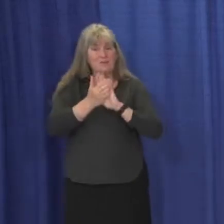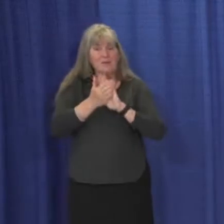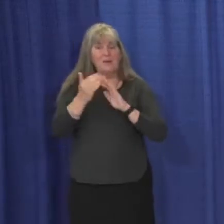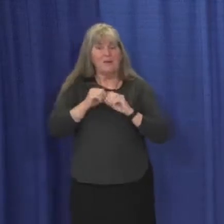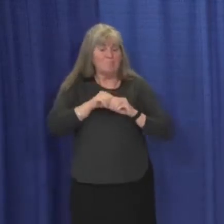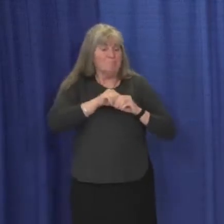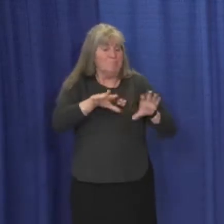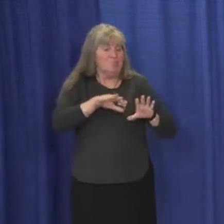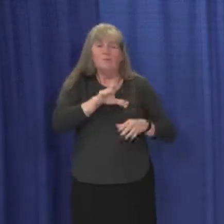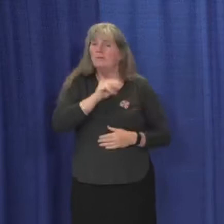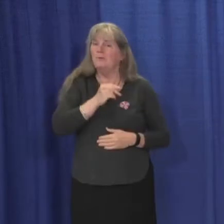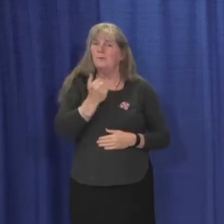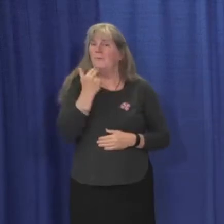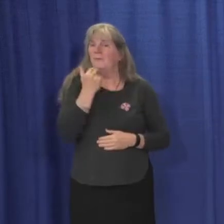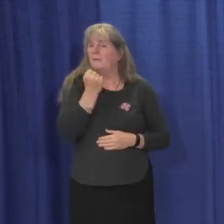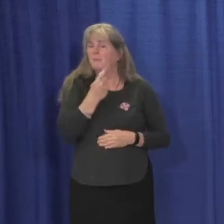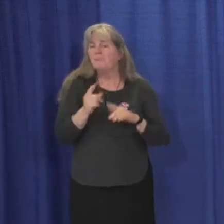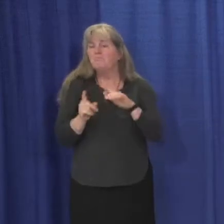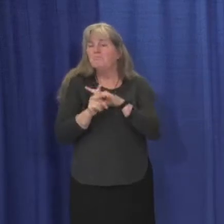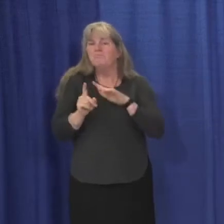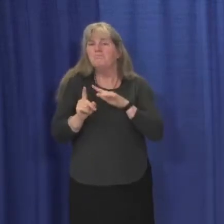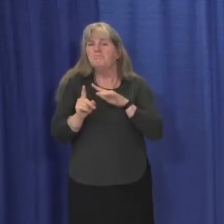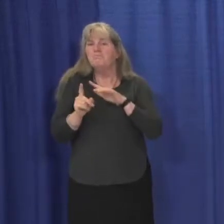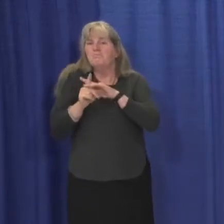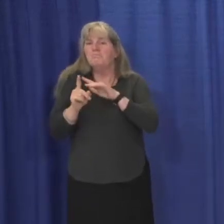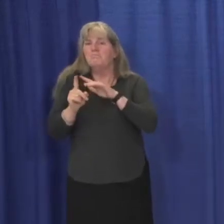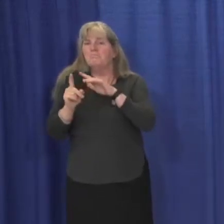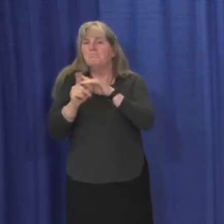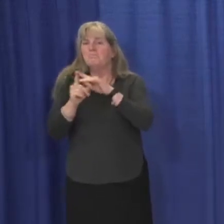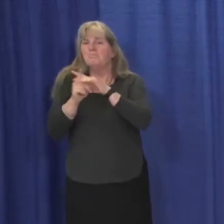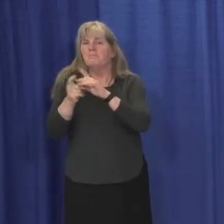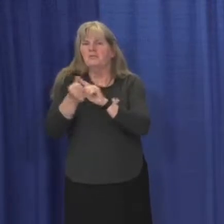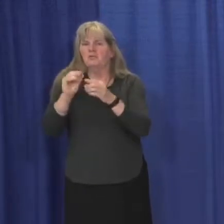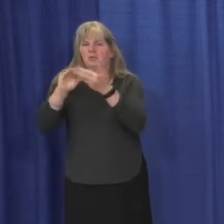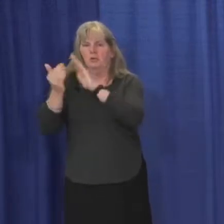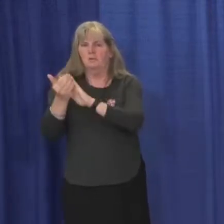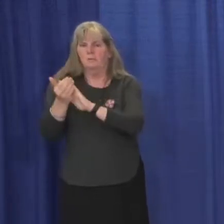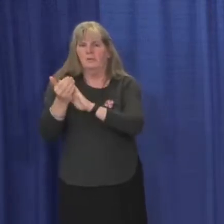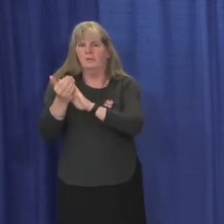transmission within anyone world community. We are seeing pockets here and